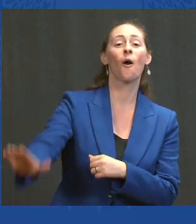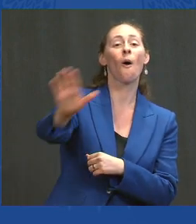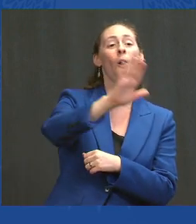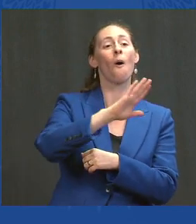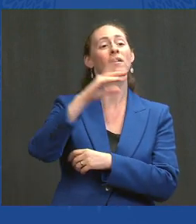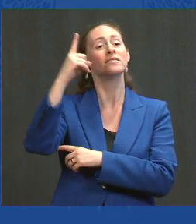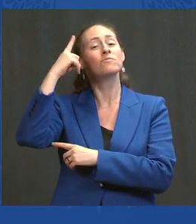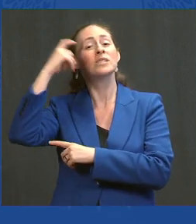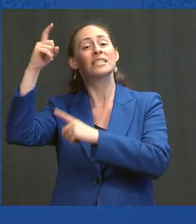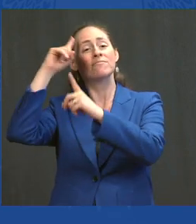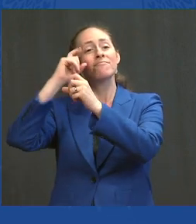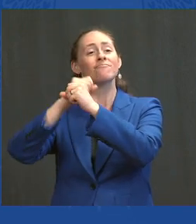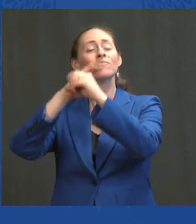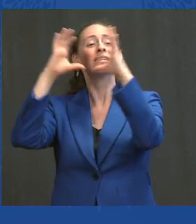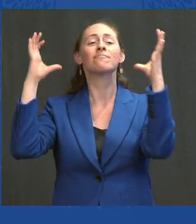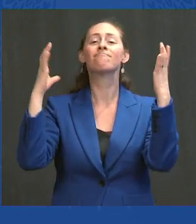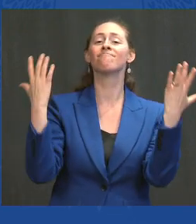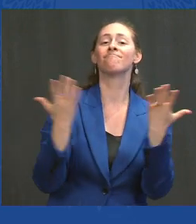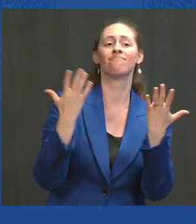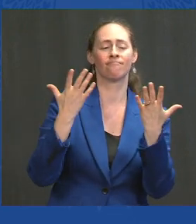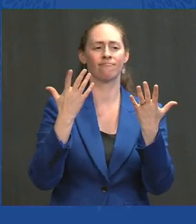and continue to inject new energy,